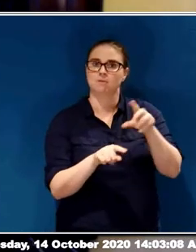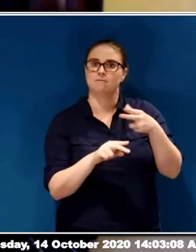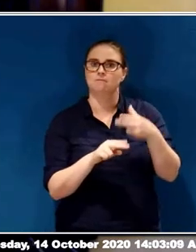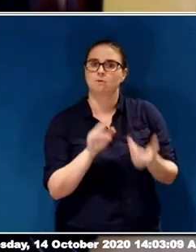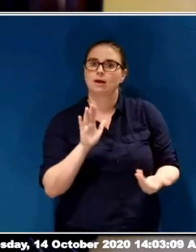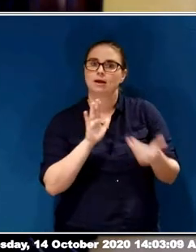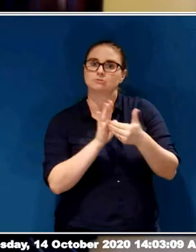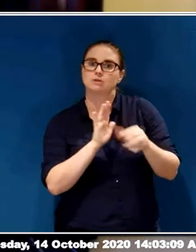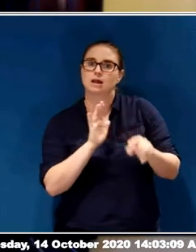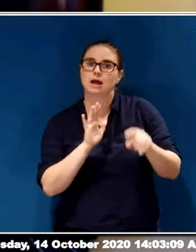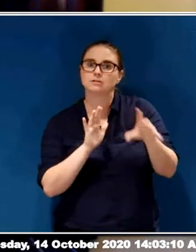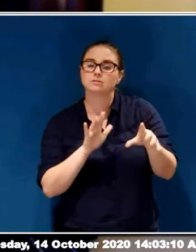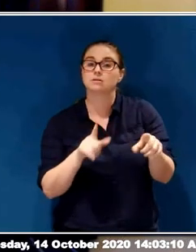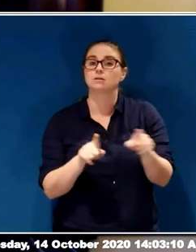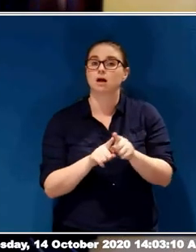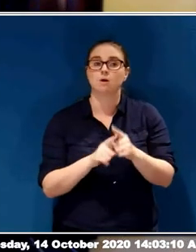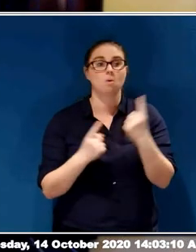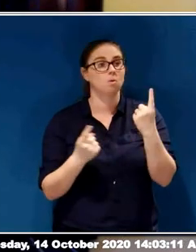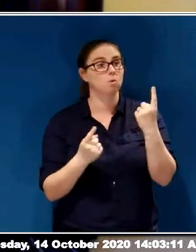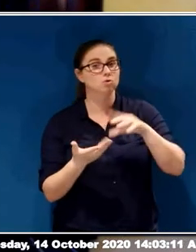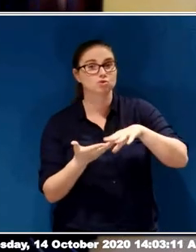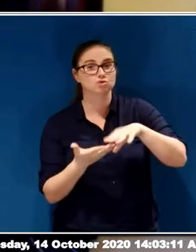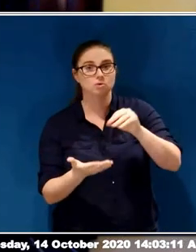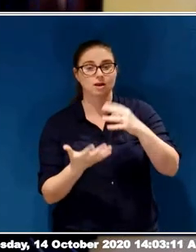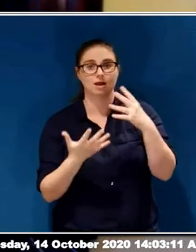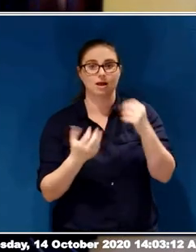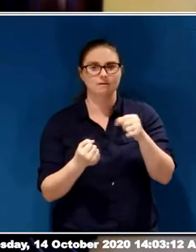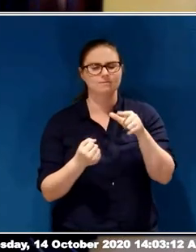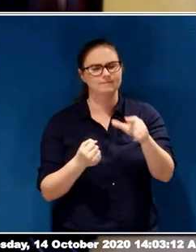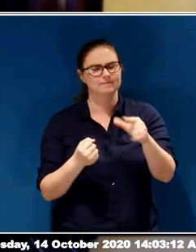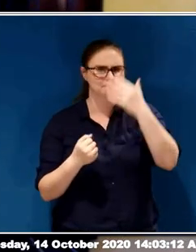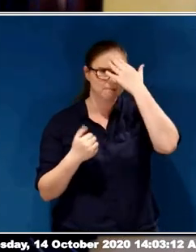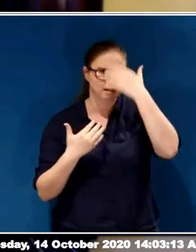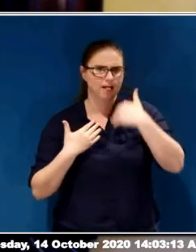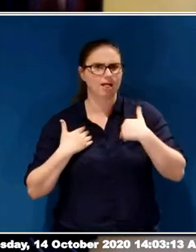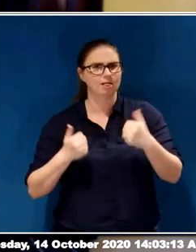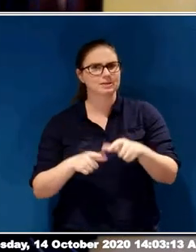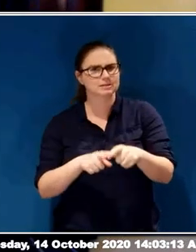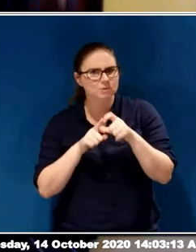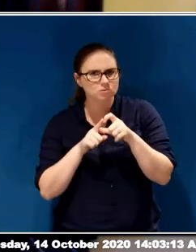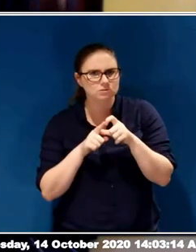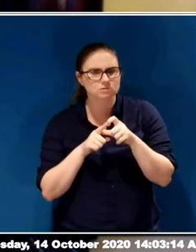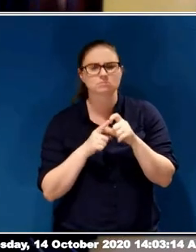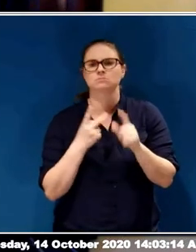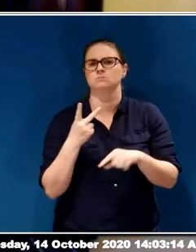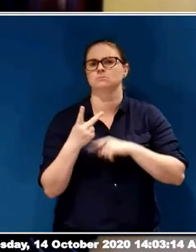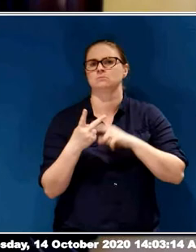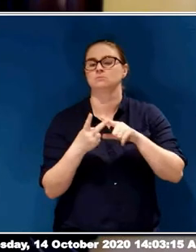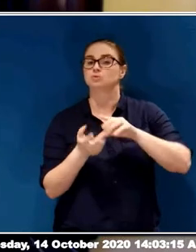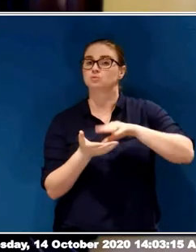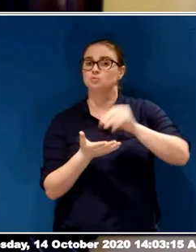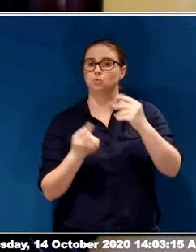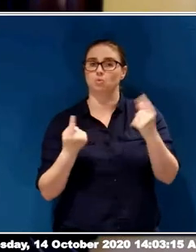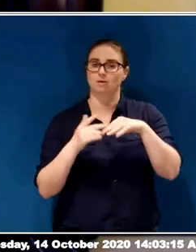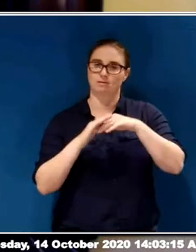health difficulties, as well as students who were in the youth justice system. The local school remained